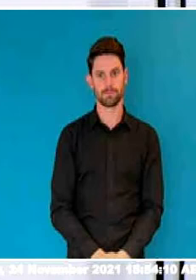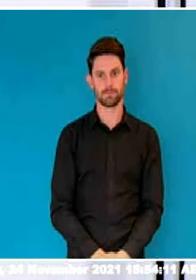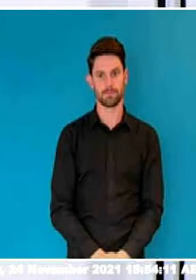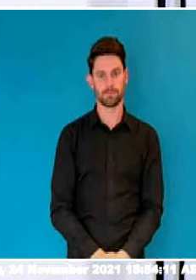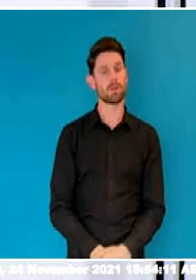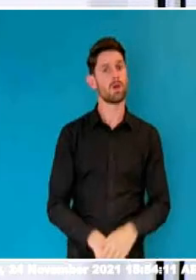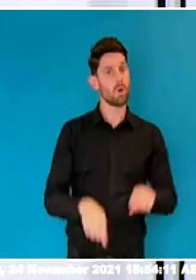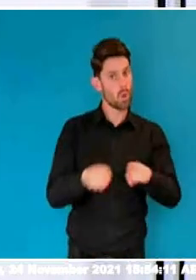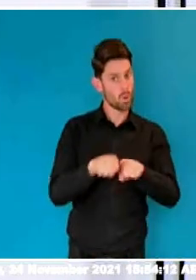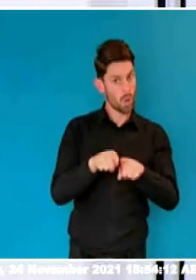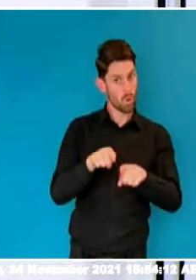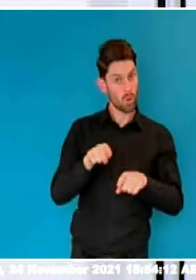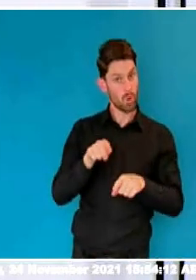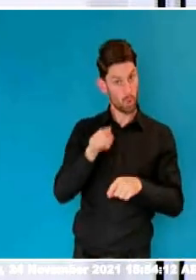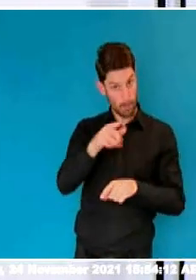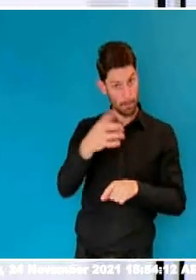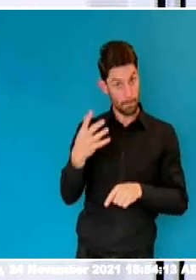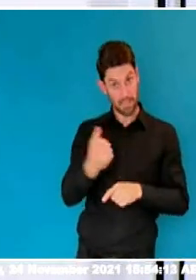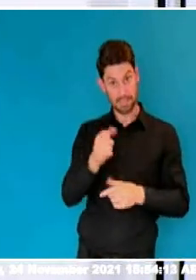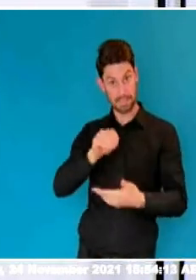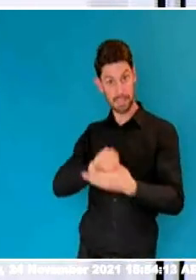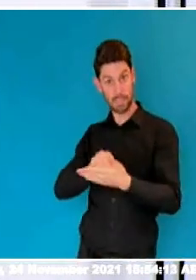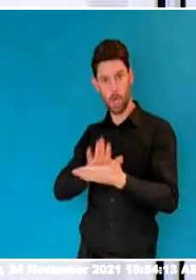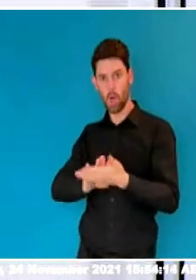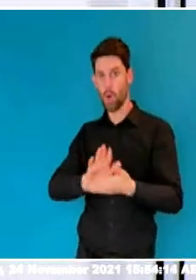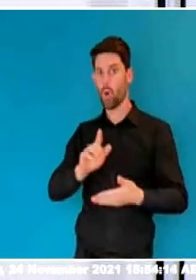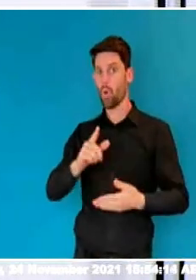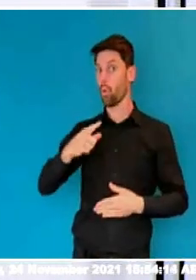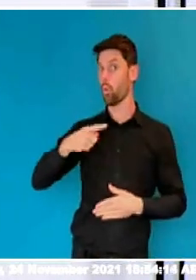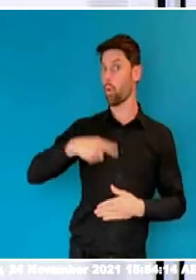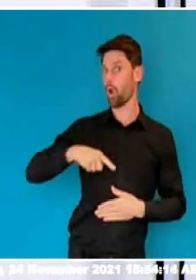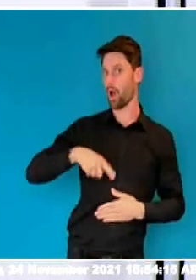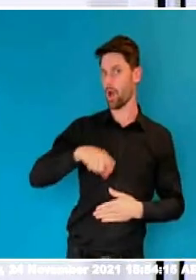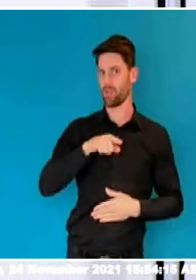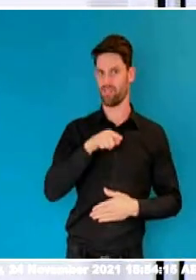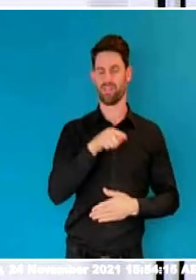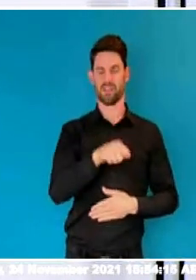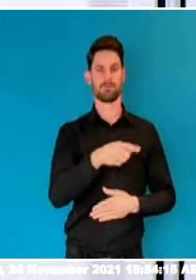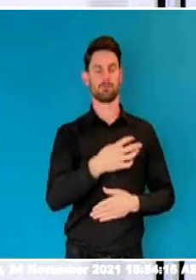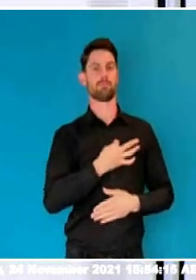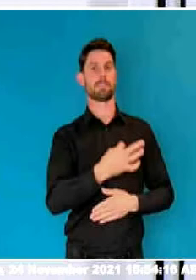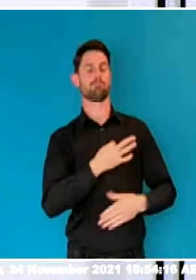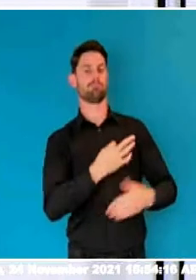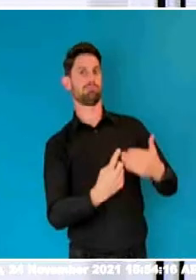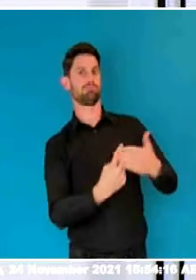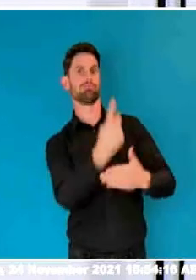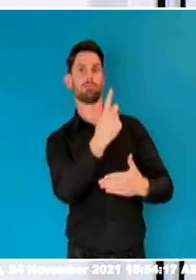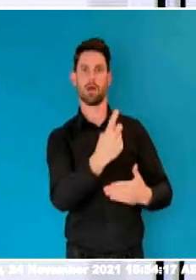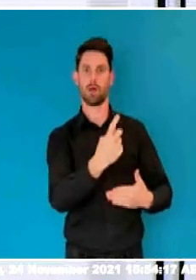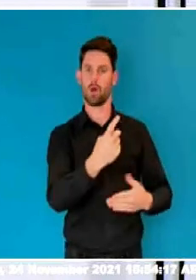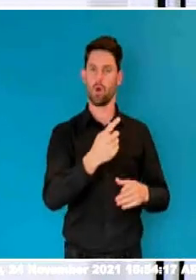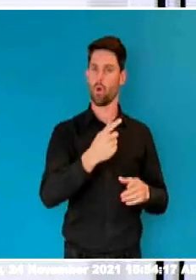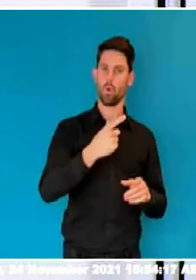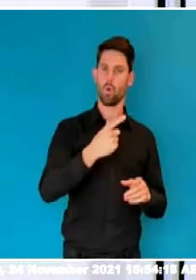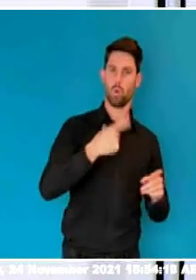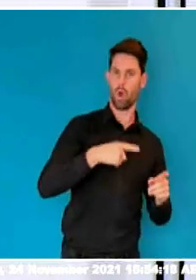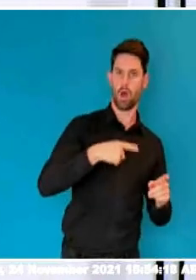potential contributing factors? Should there be a safety incident or a near miss and there is an investigation